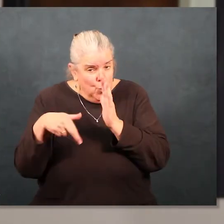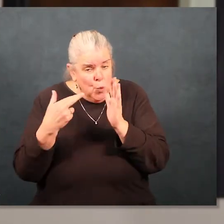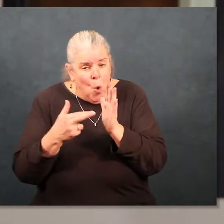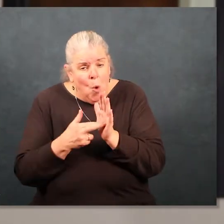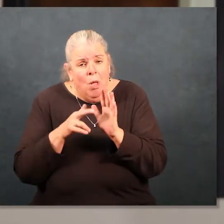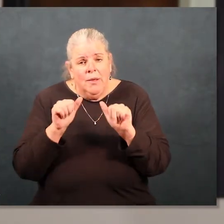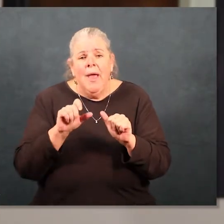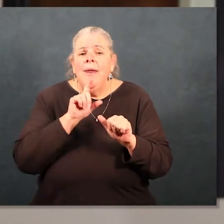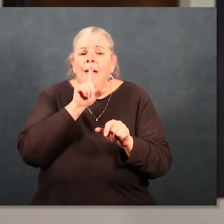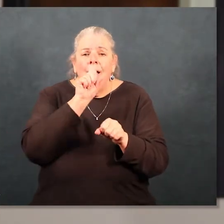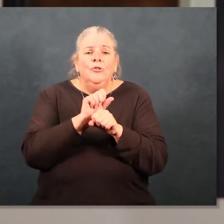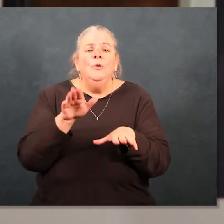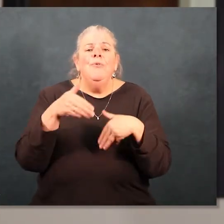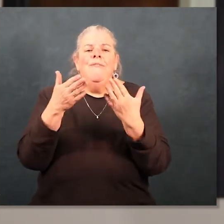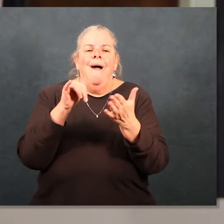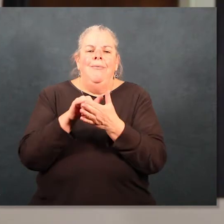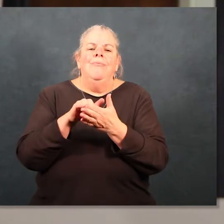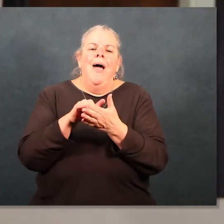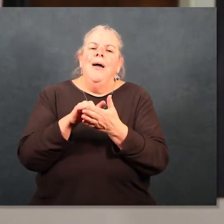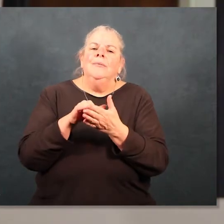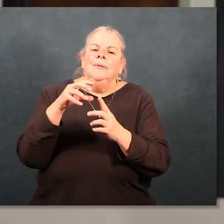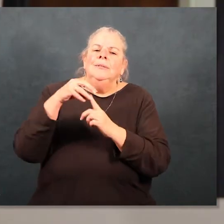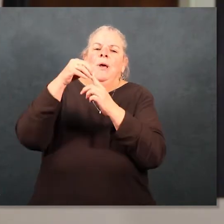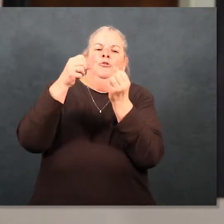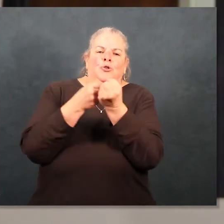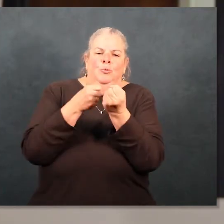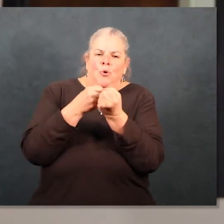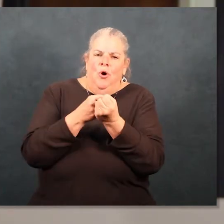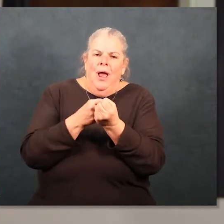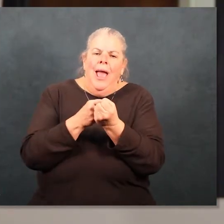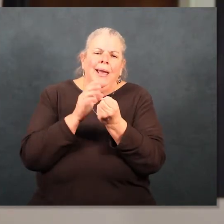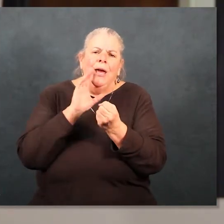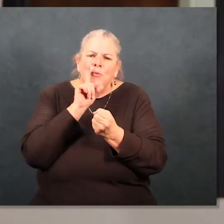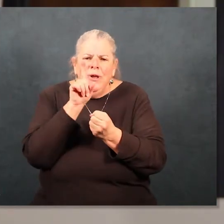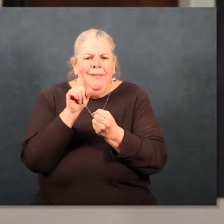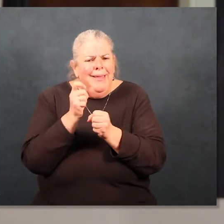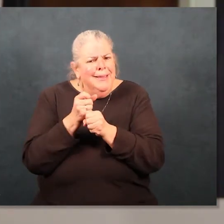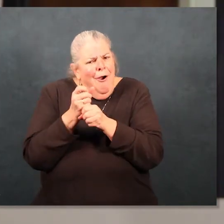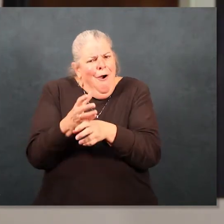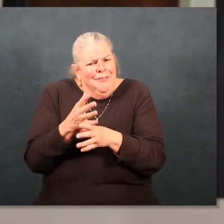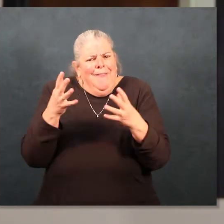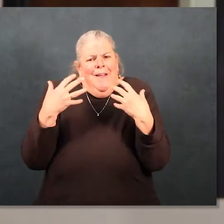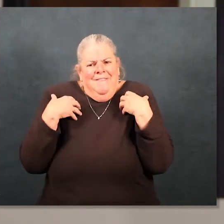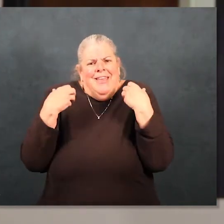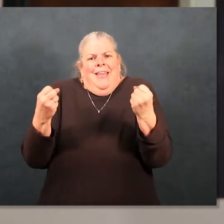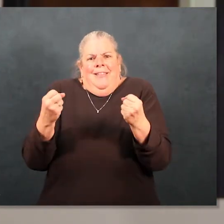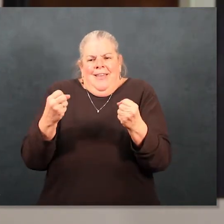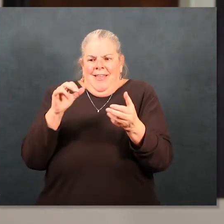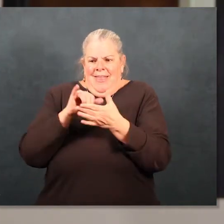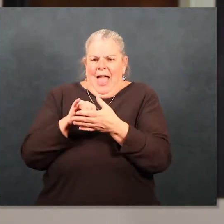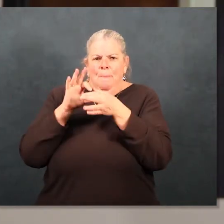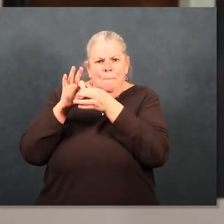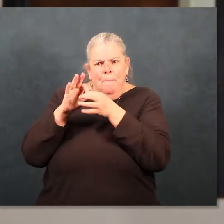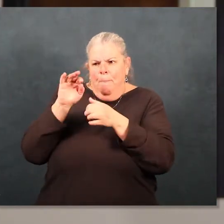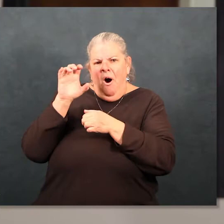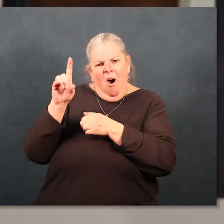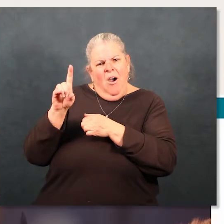provide that social support and can be an incredible source of healing. That bond can be truly healing for a person.